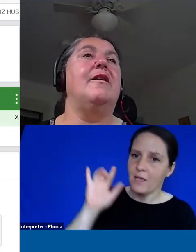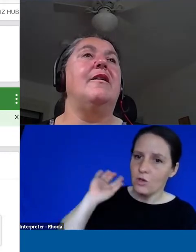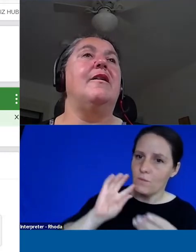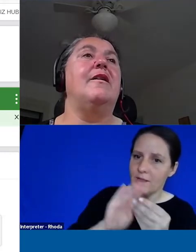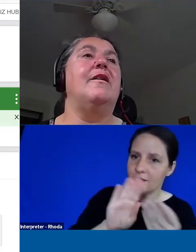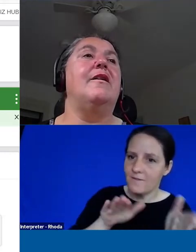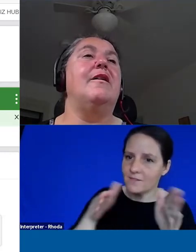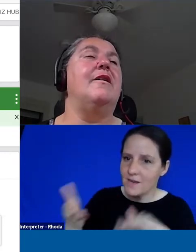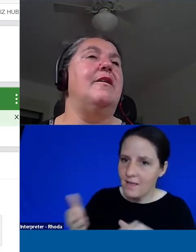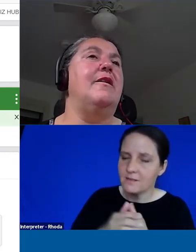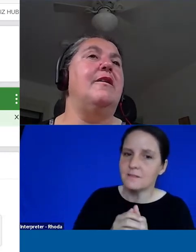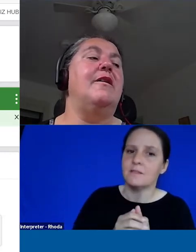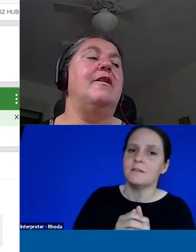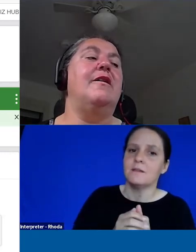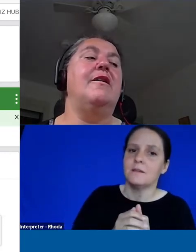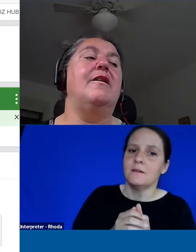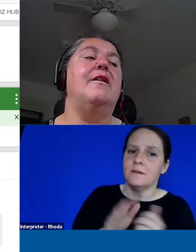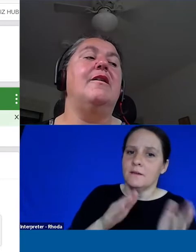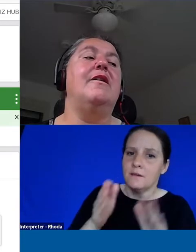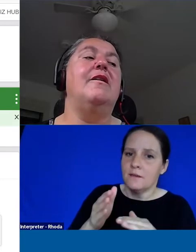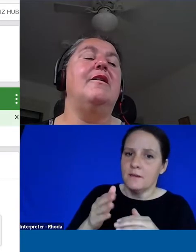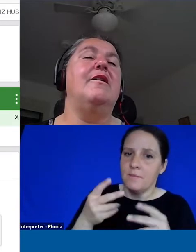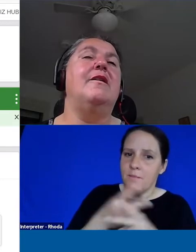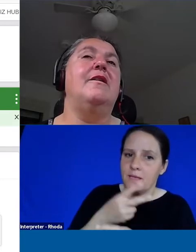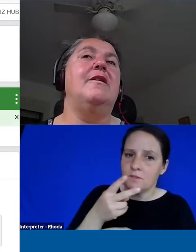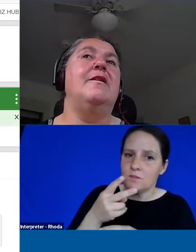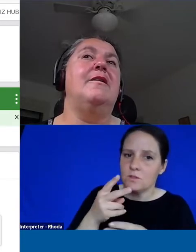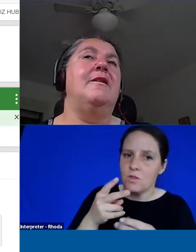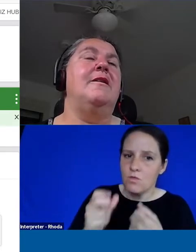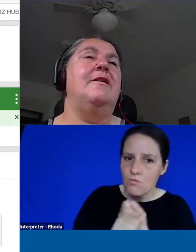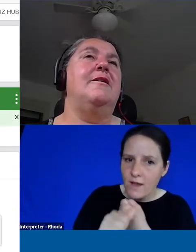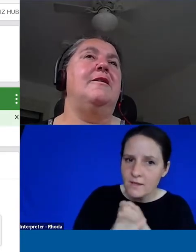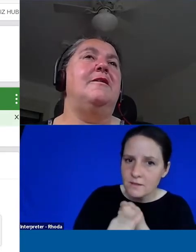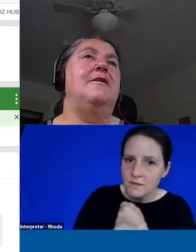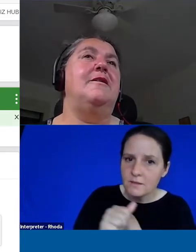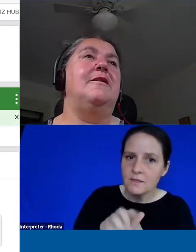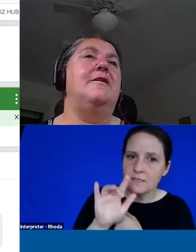Tab selected cumulative deaths trend. Tab cumulative deaths compare. Tab cumulative deaths map.